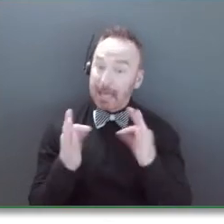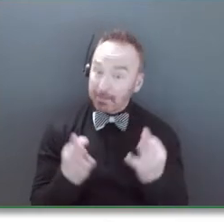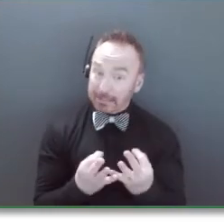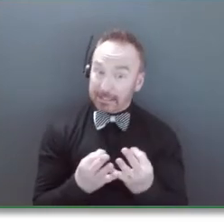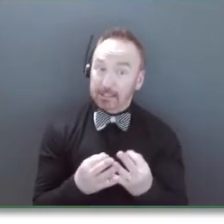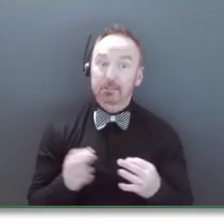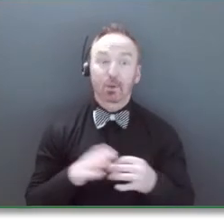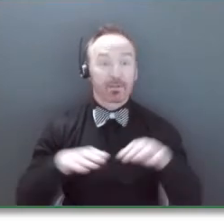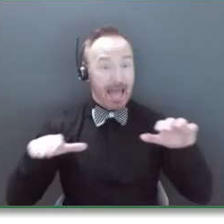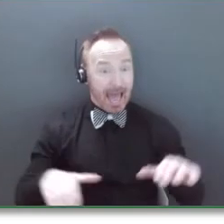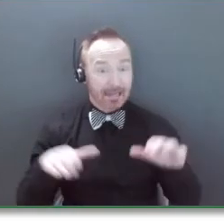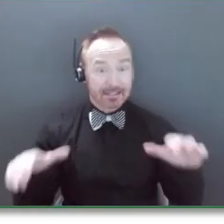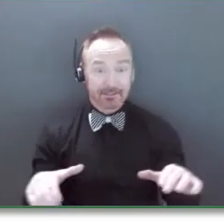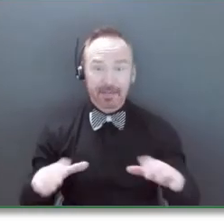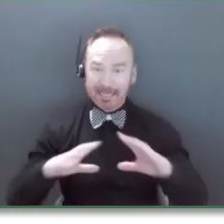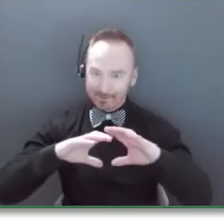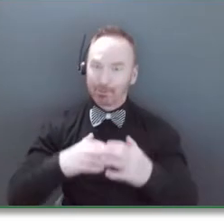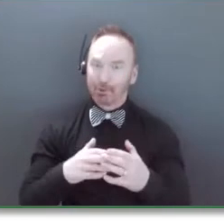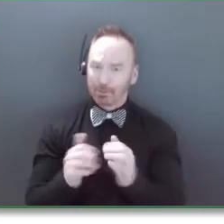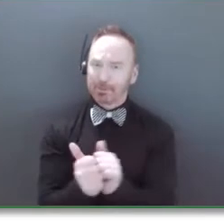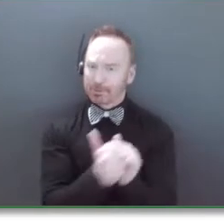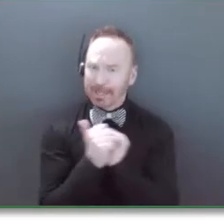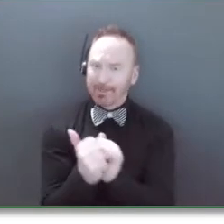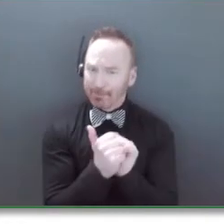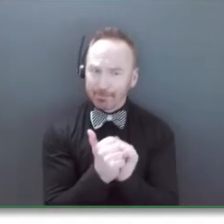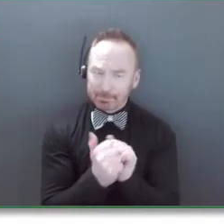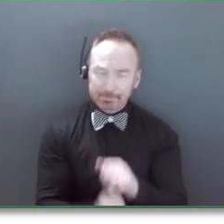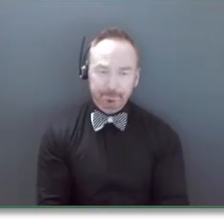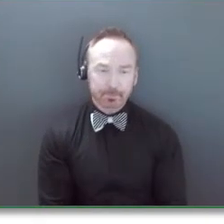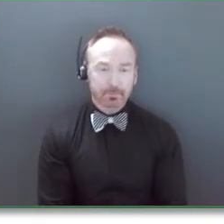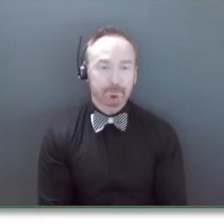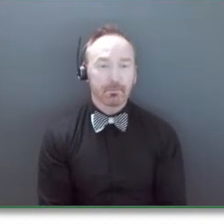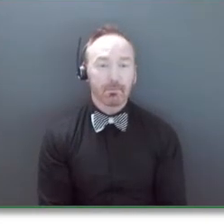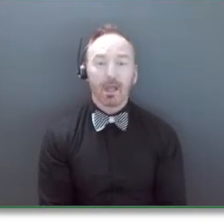and take part in in excursions and and with